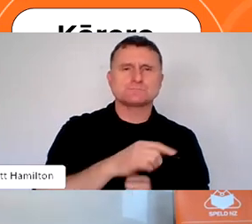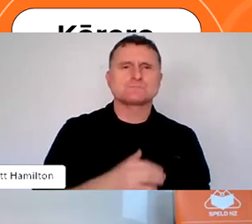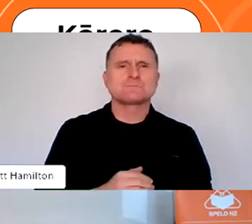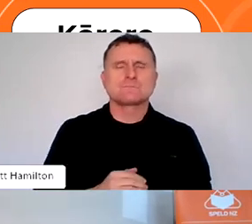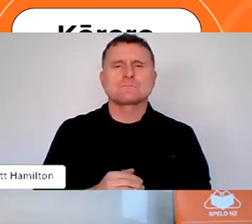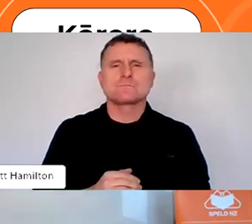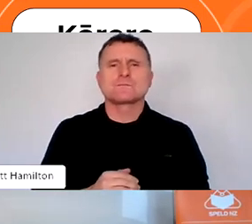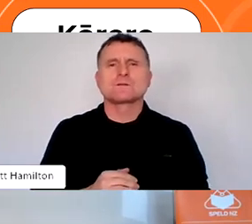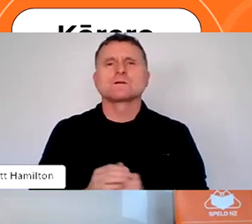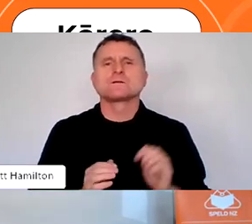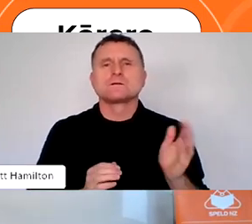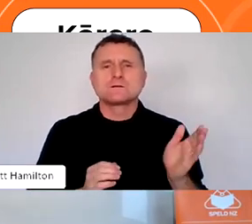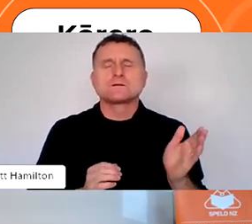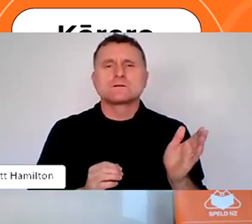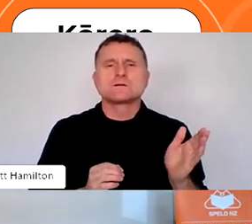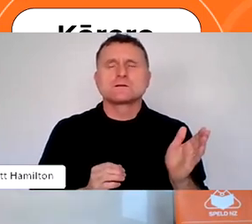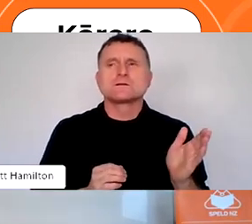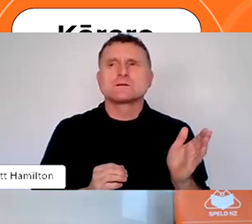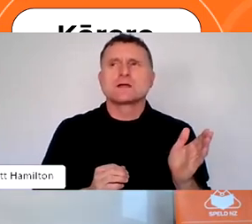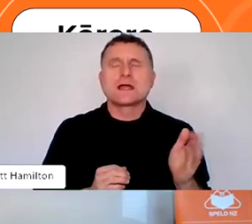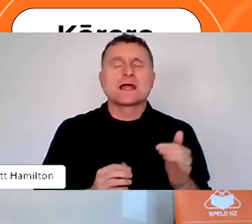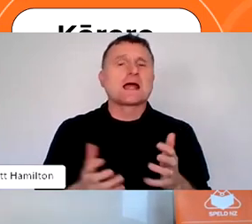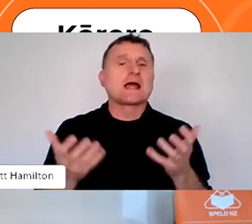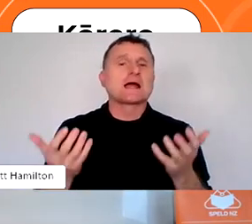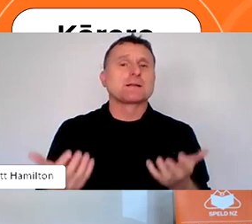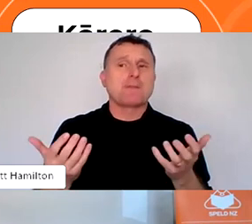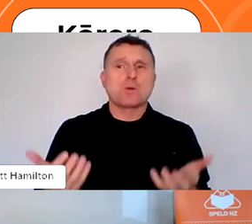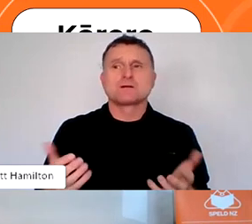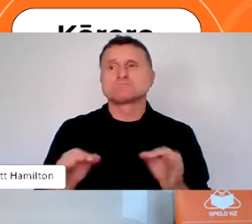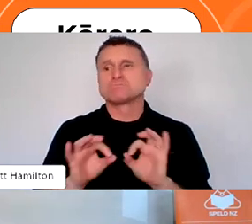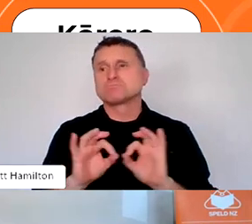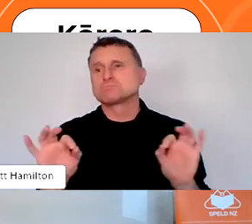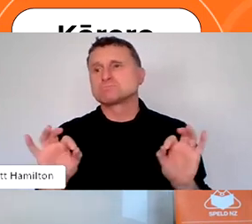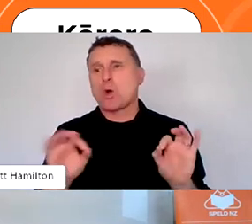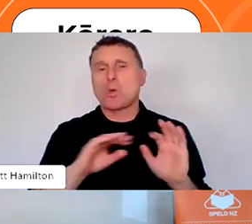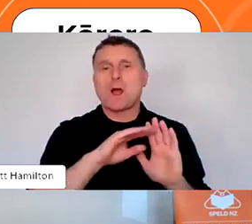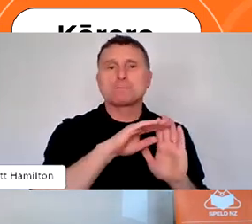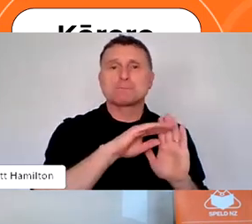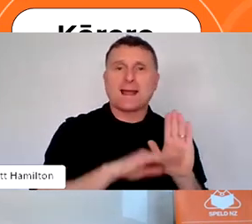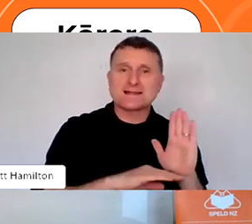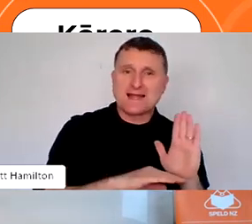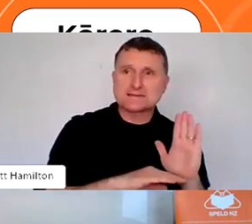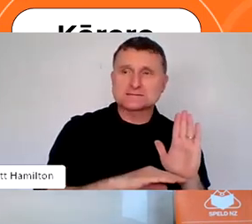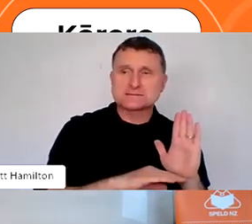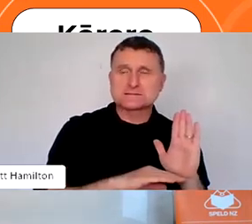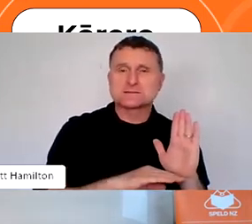is no mandate, no absolute guarantee that child and whānau voice is